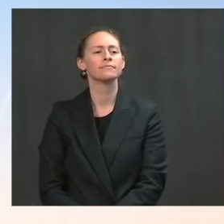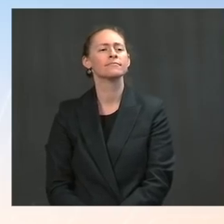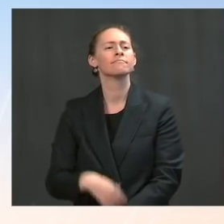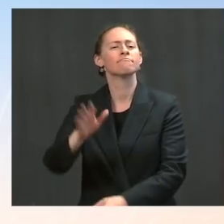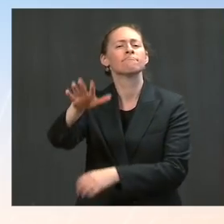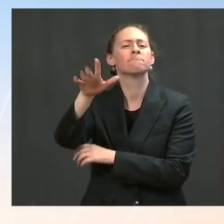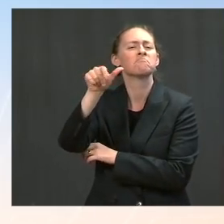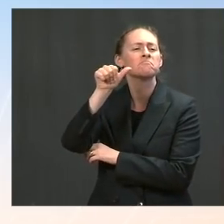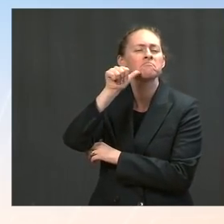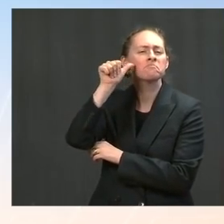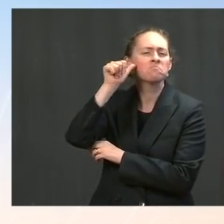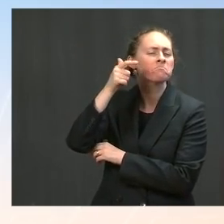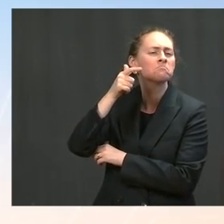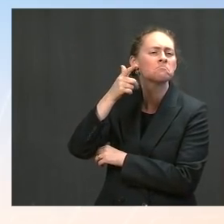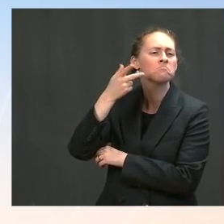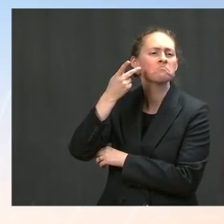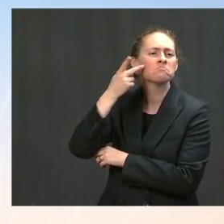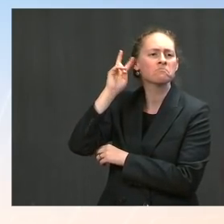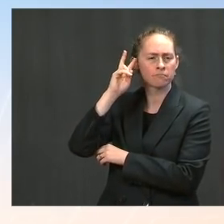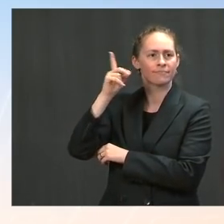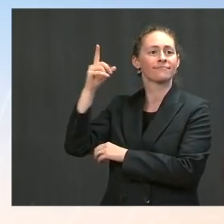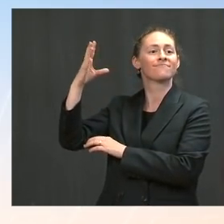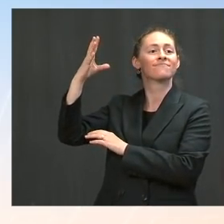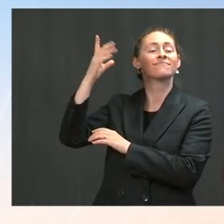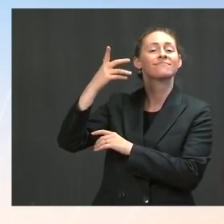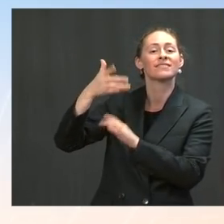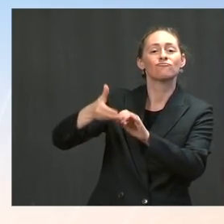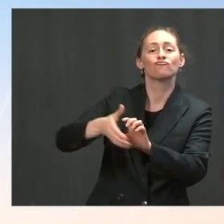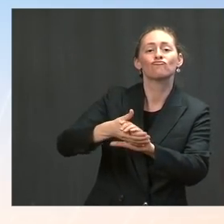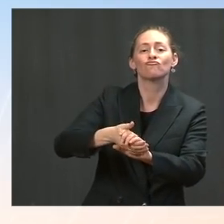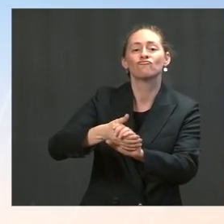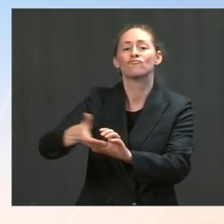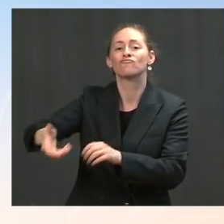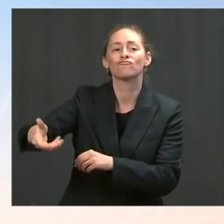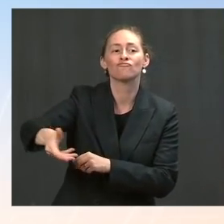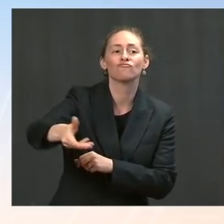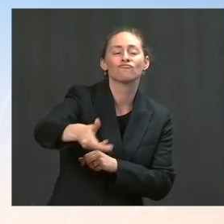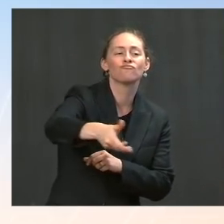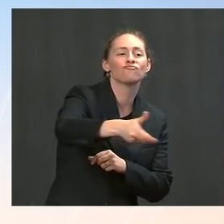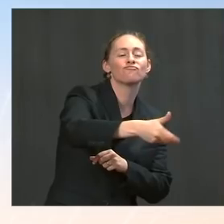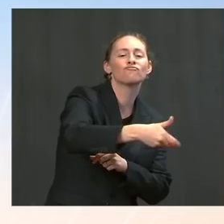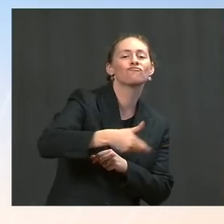when he was there for his voting rights speech earlier this week. We saw something similar last week when he was in Illinois.